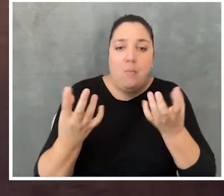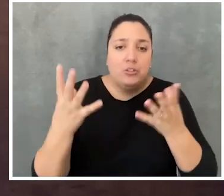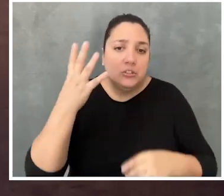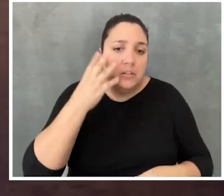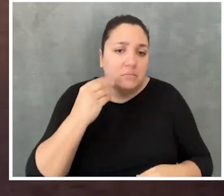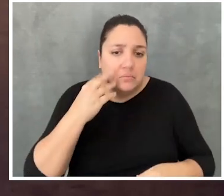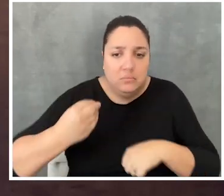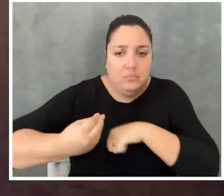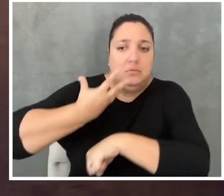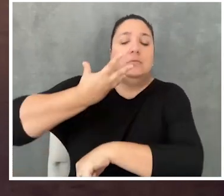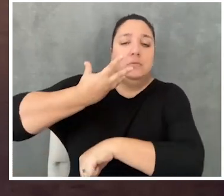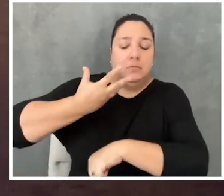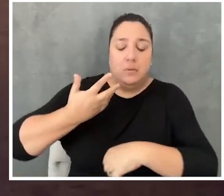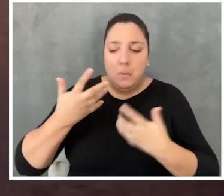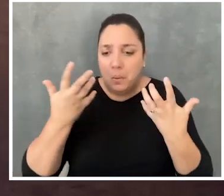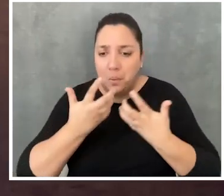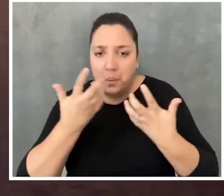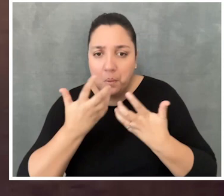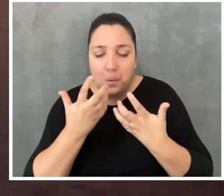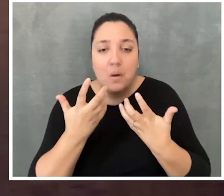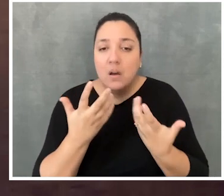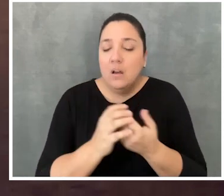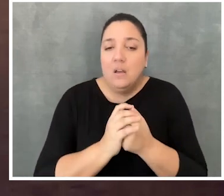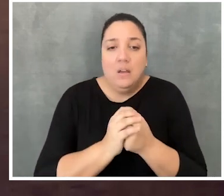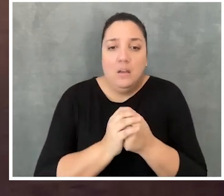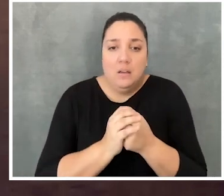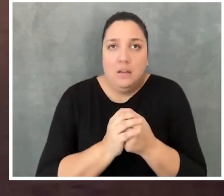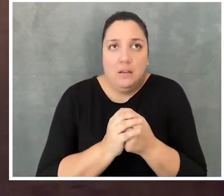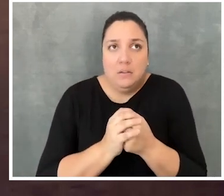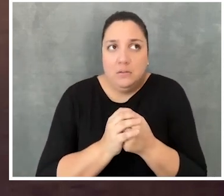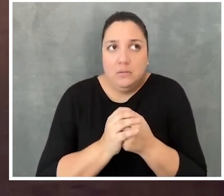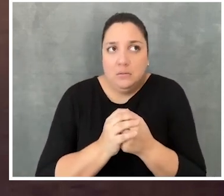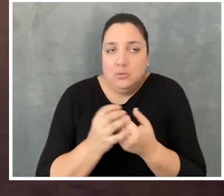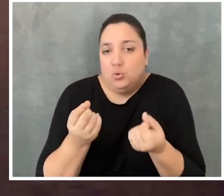intersection of a marginalized group, really, it compounds so many things, right?